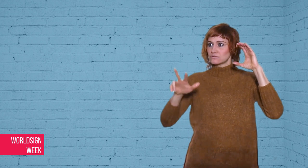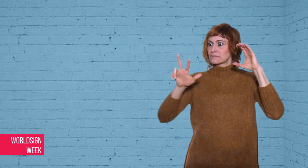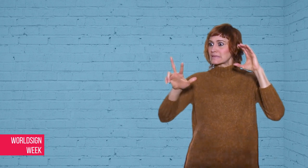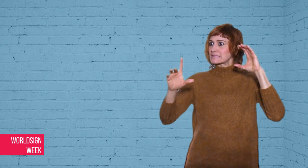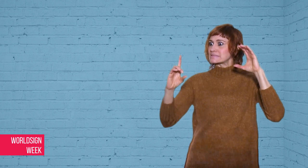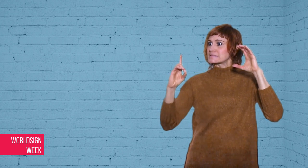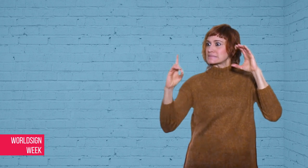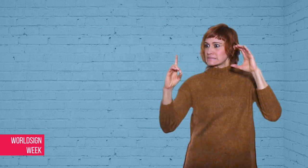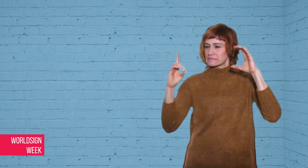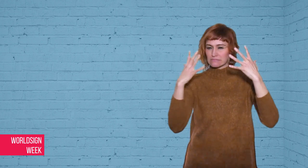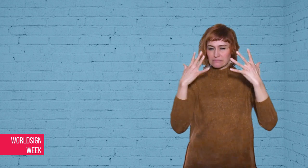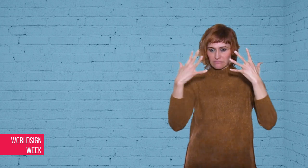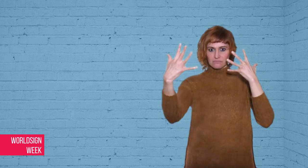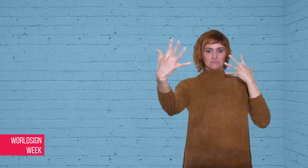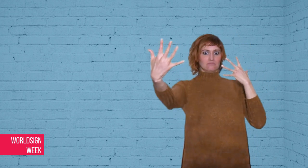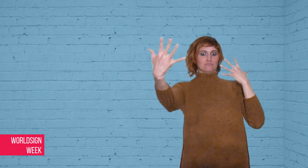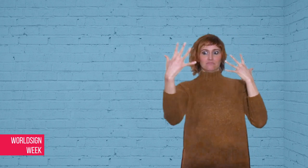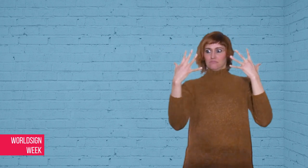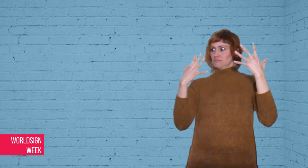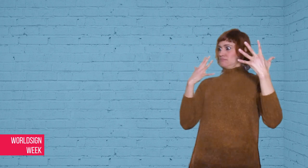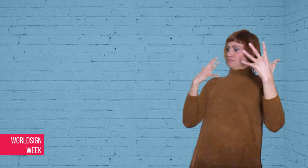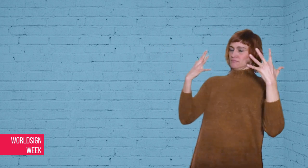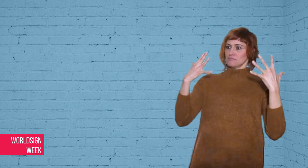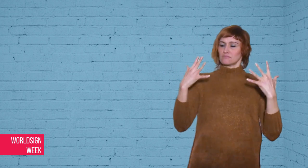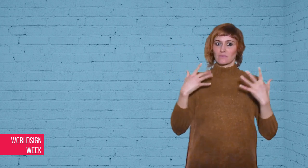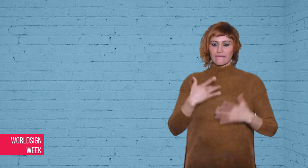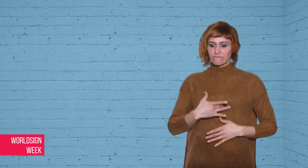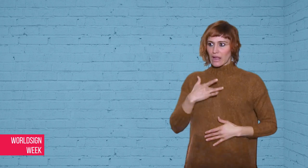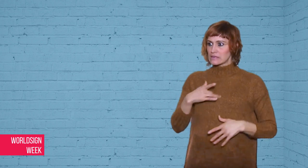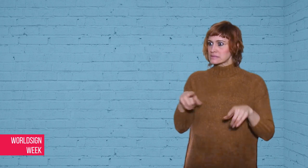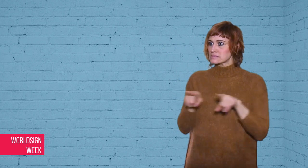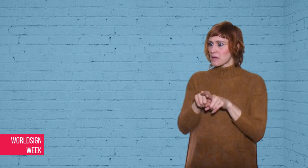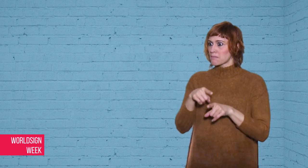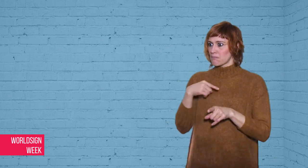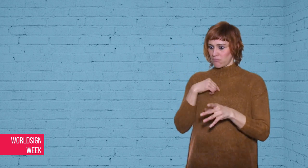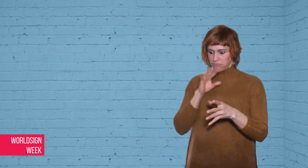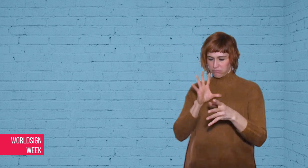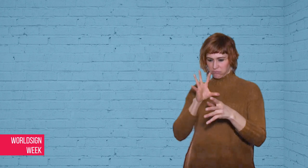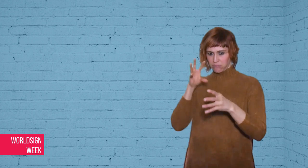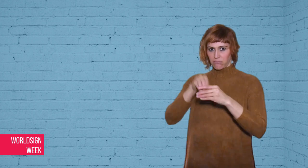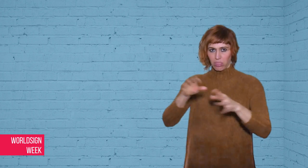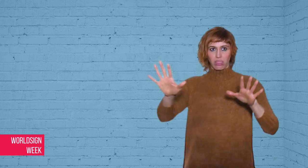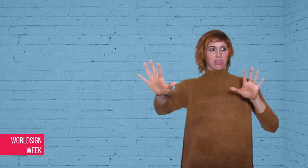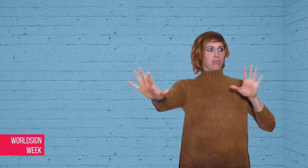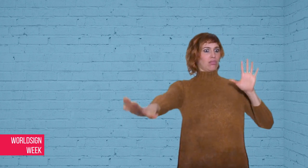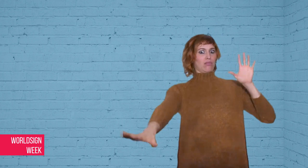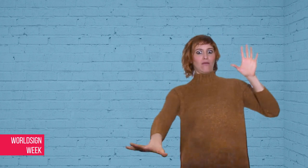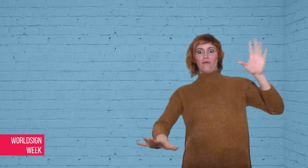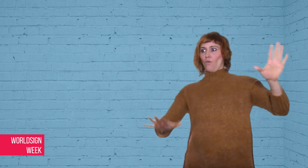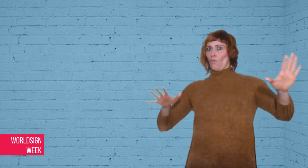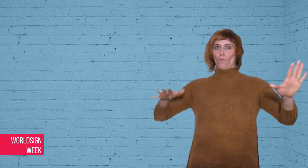the user’s eyes with a vision strap.